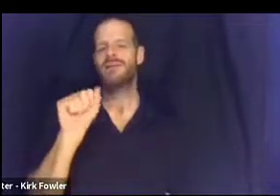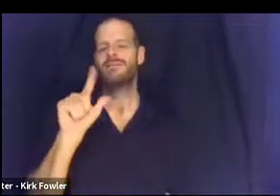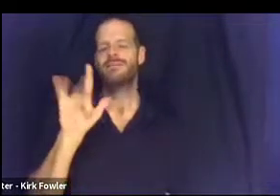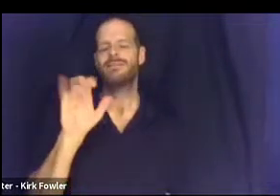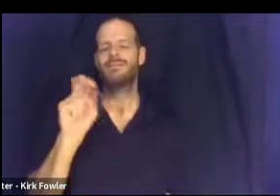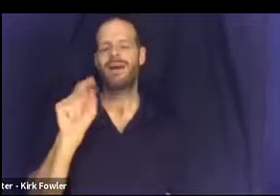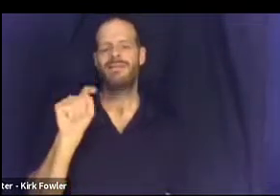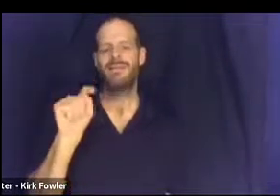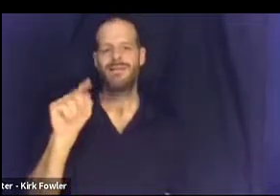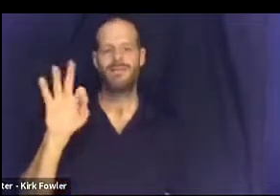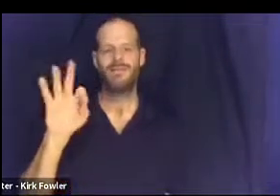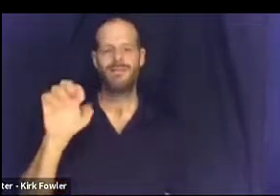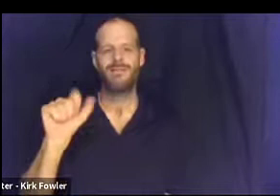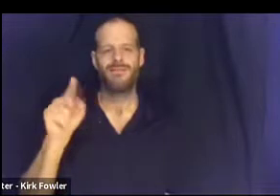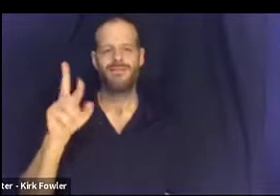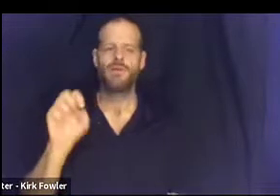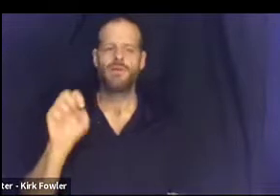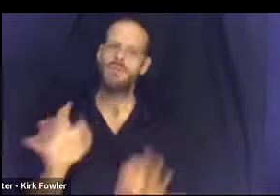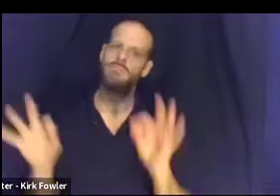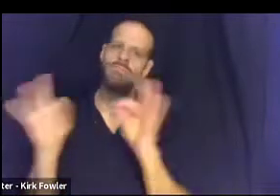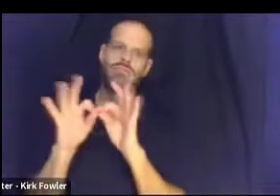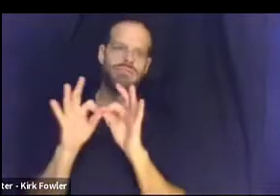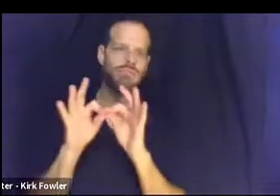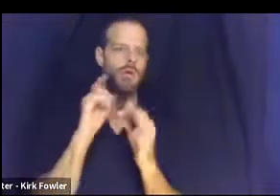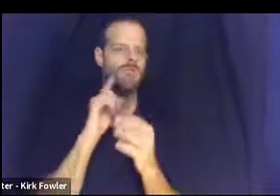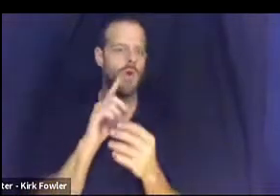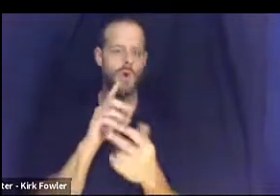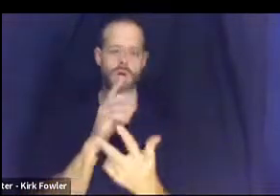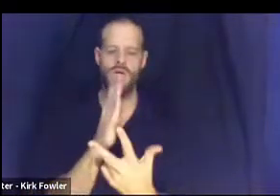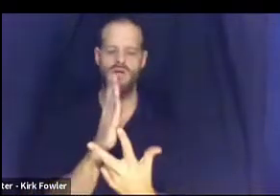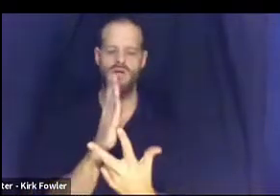in late phase two and early phase three. If you're not familiar with that term,